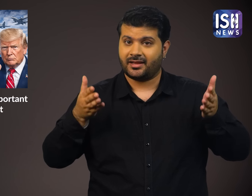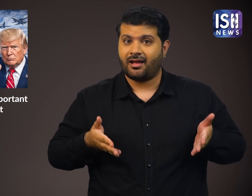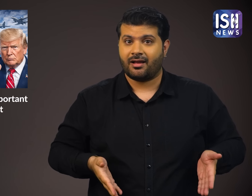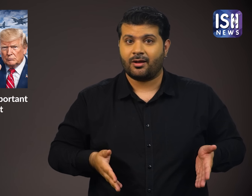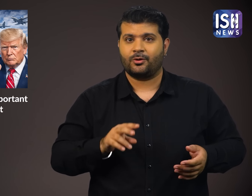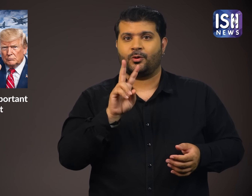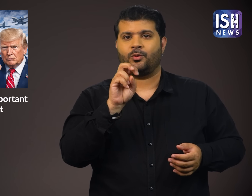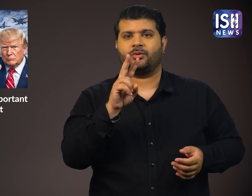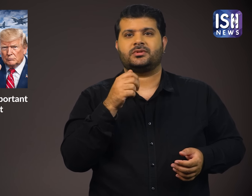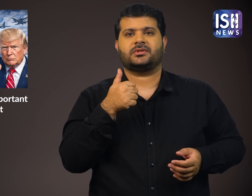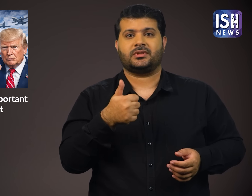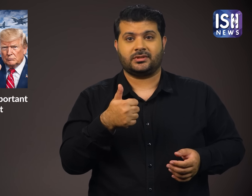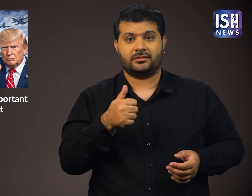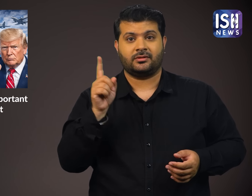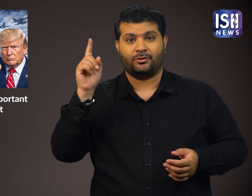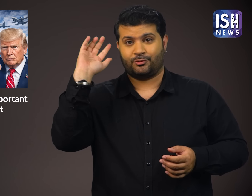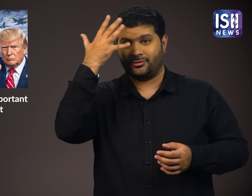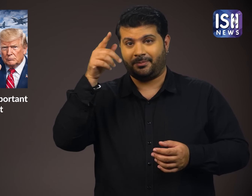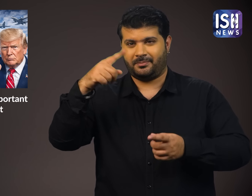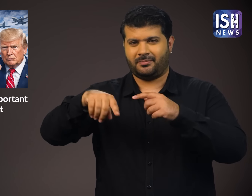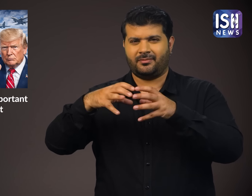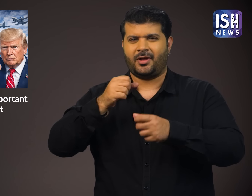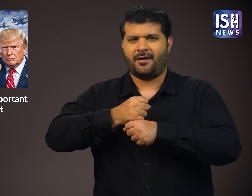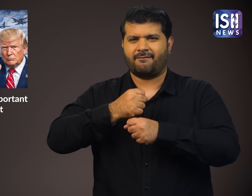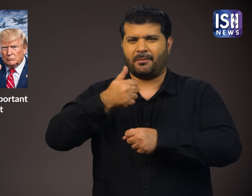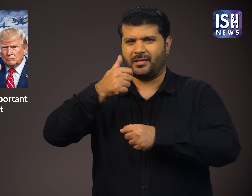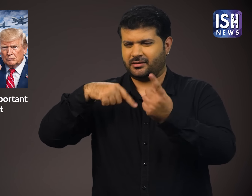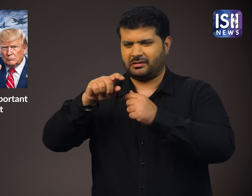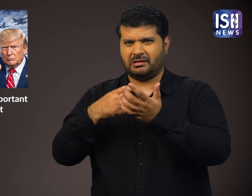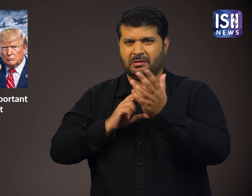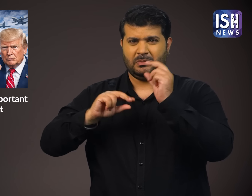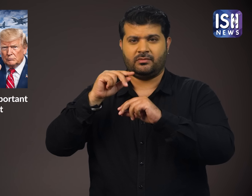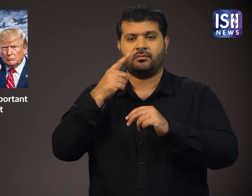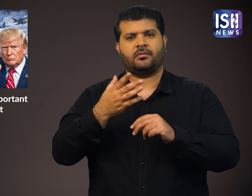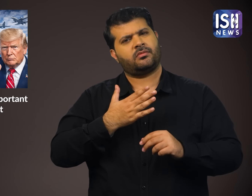Now, in 2026, the Trump administration is reportedly ready to offer